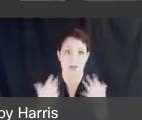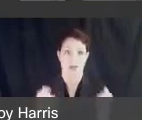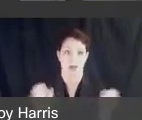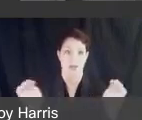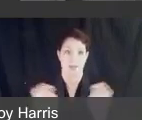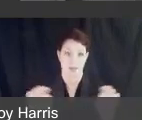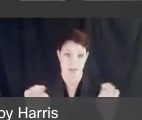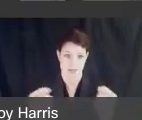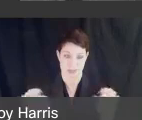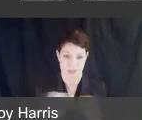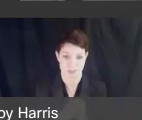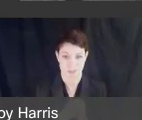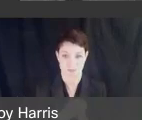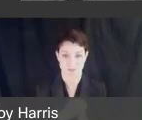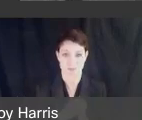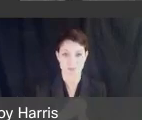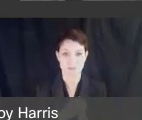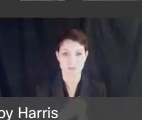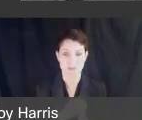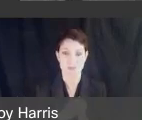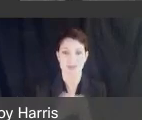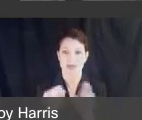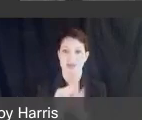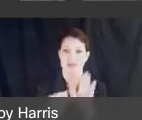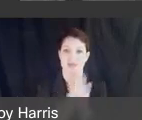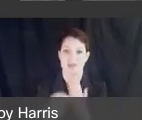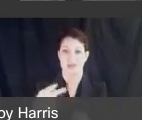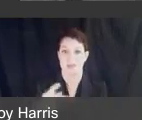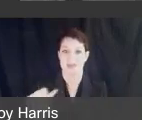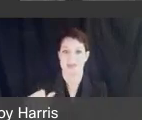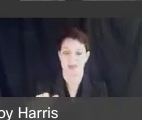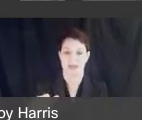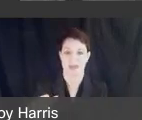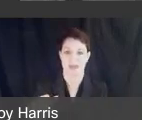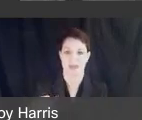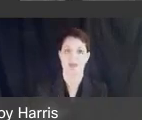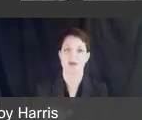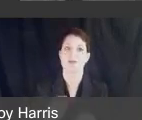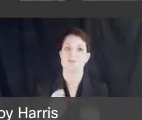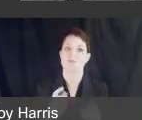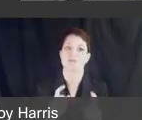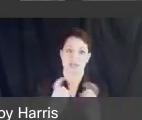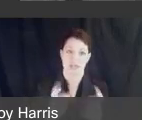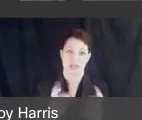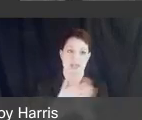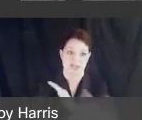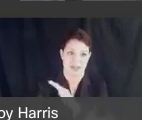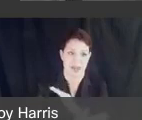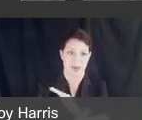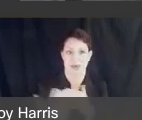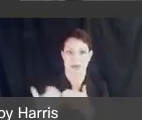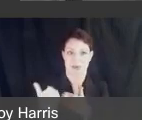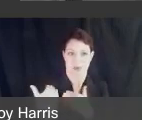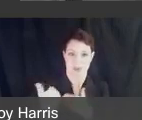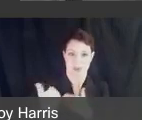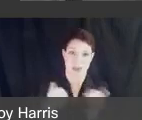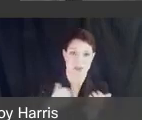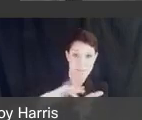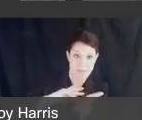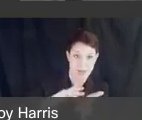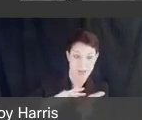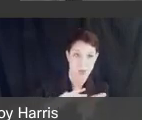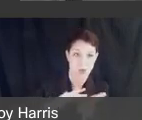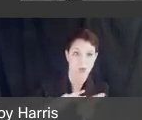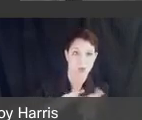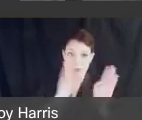and the State of Pennsylvania tasks counties with having Medical Countermeasure plans that